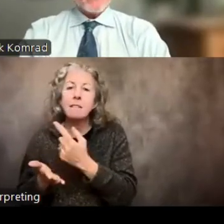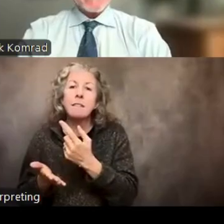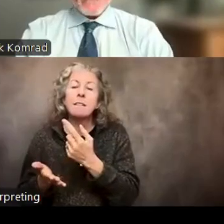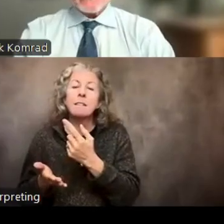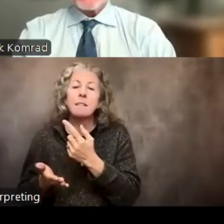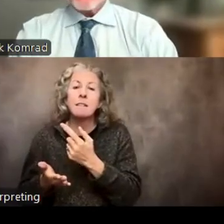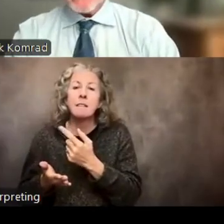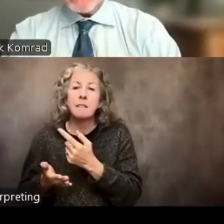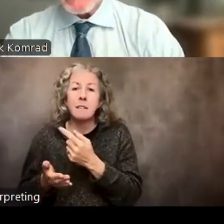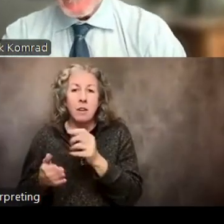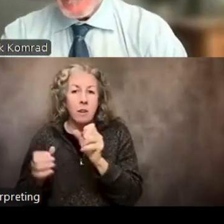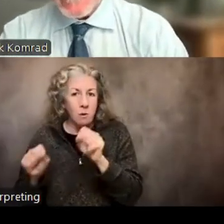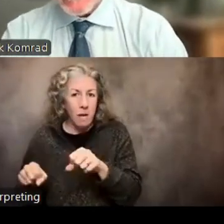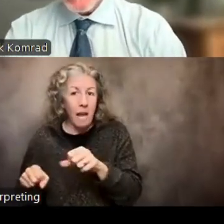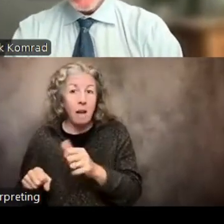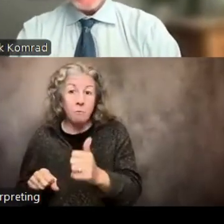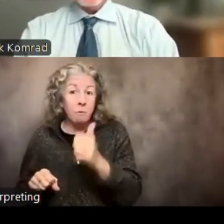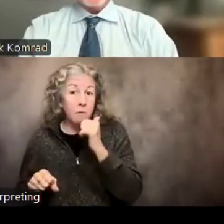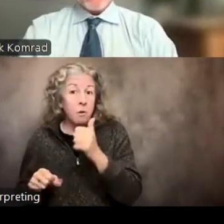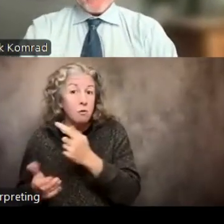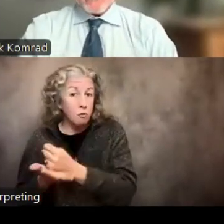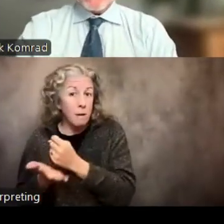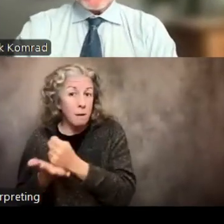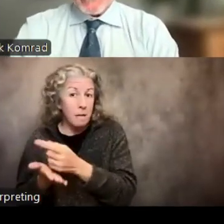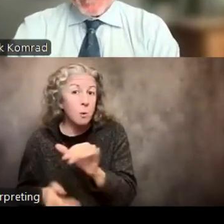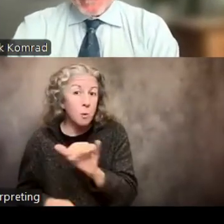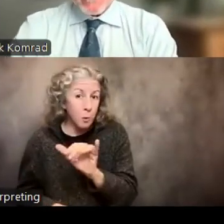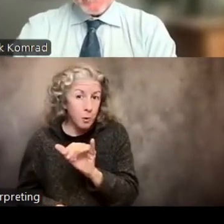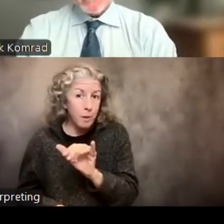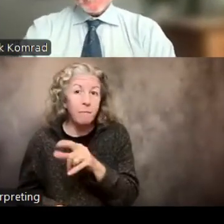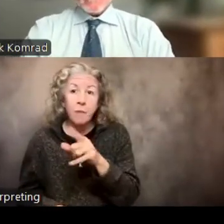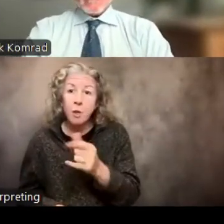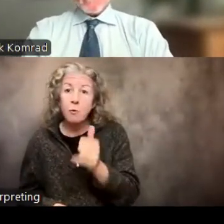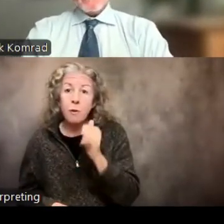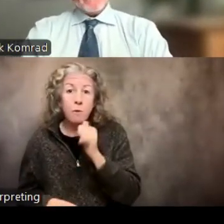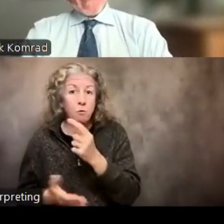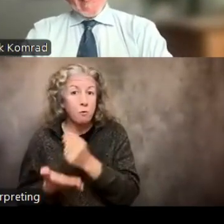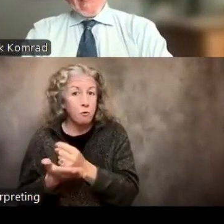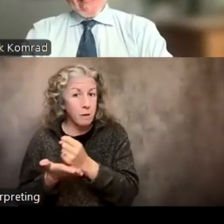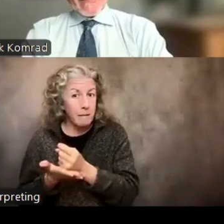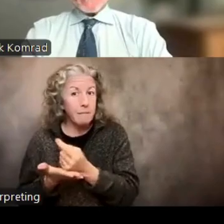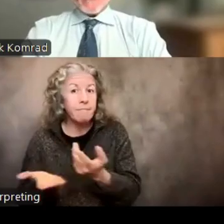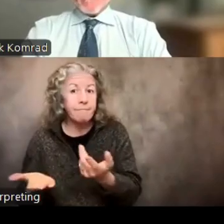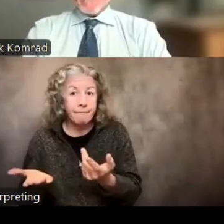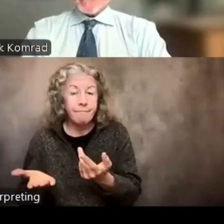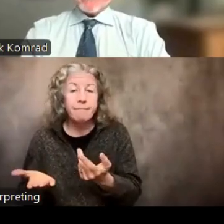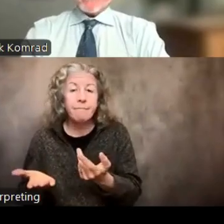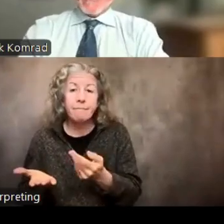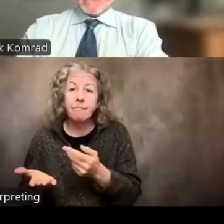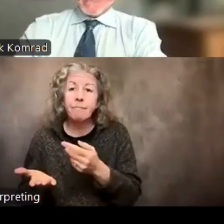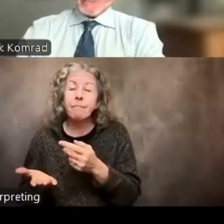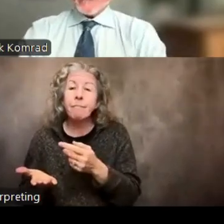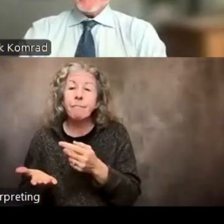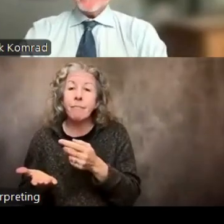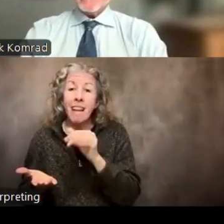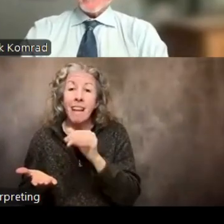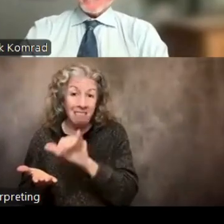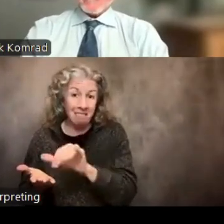allowed to refuse treatments. So if you refuse a treatment, and that's the treatment that can remediate you, you are now